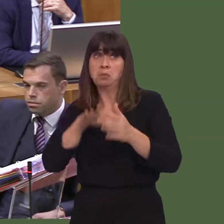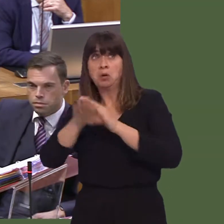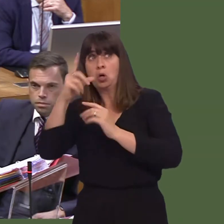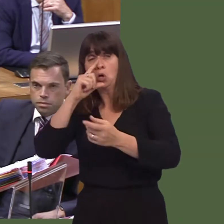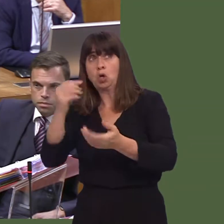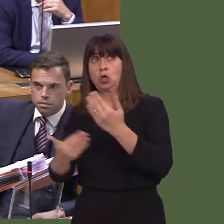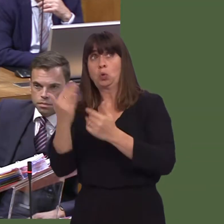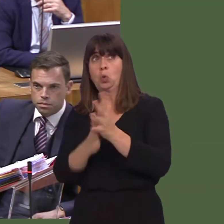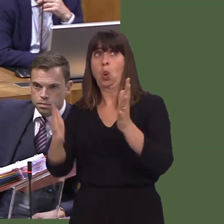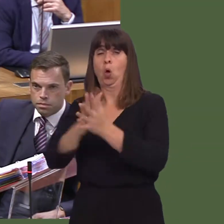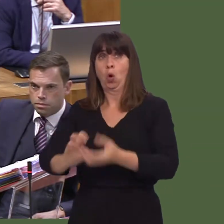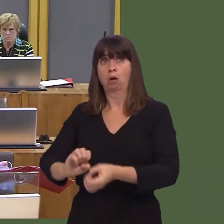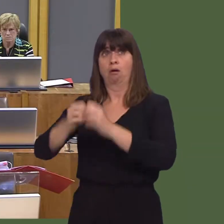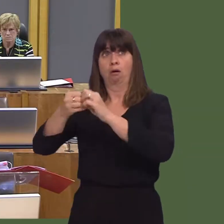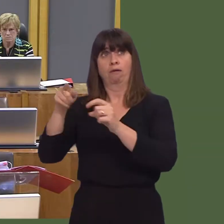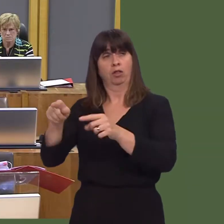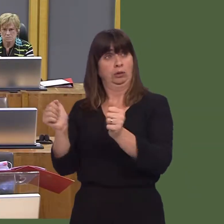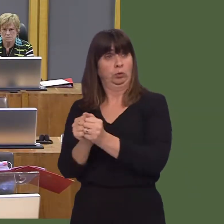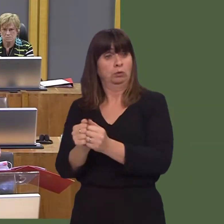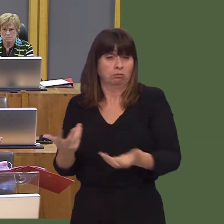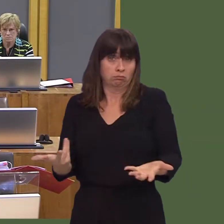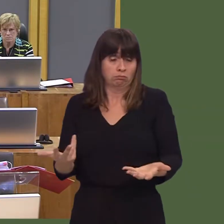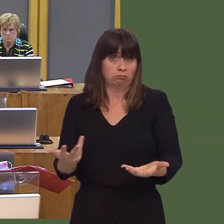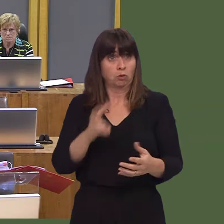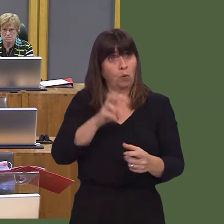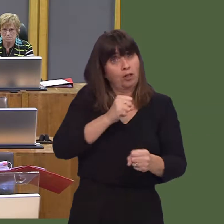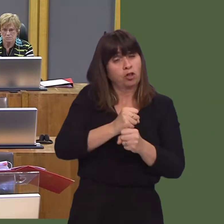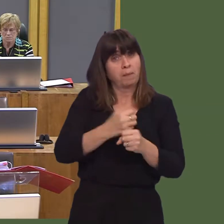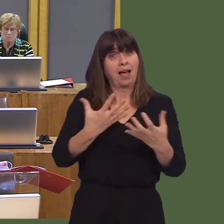It is worth pointing out that the Welsh Government currently has a shared parental leave scheme,